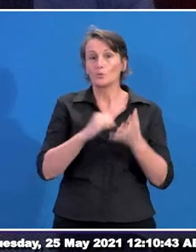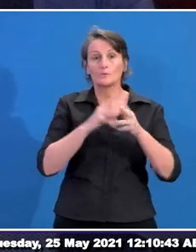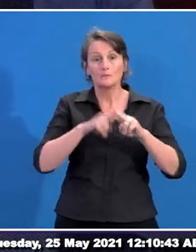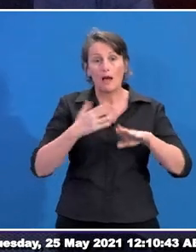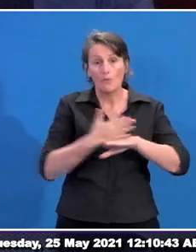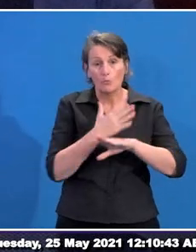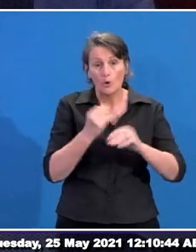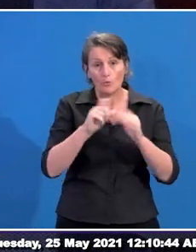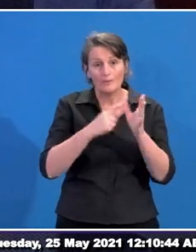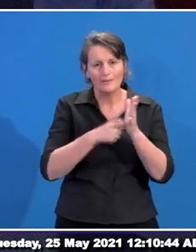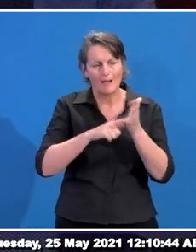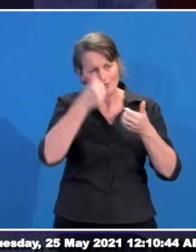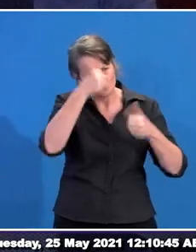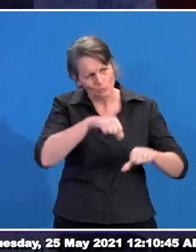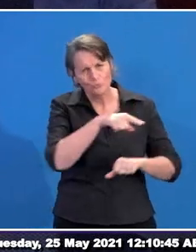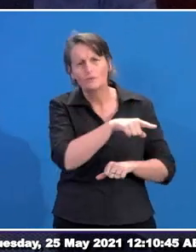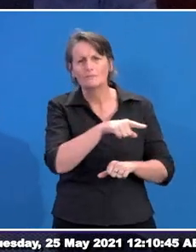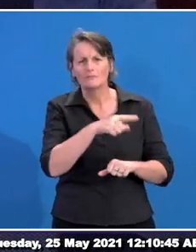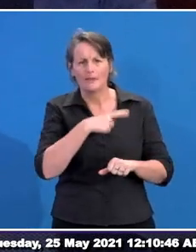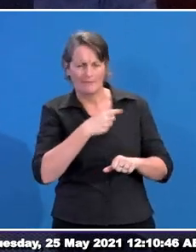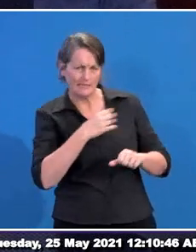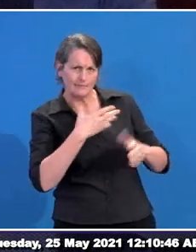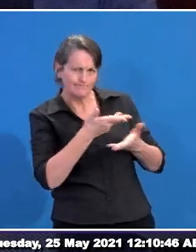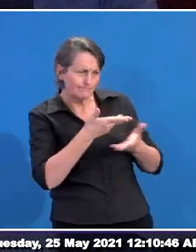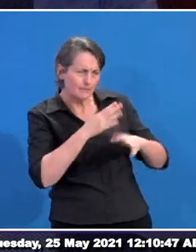who will take the time to explain things,